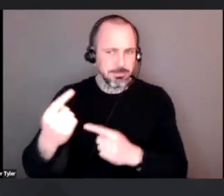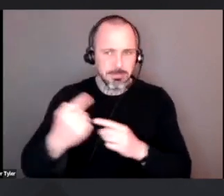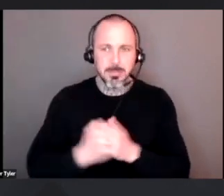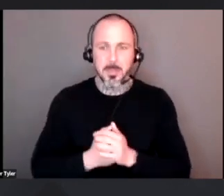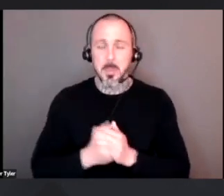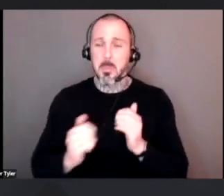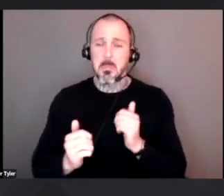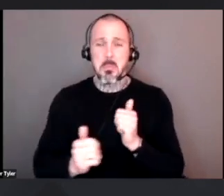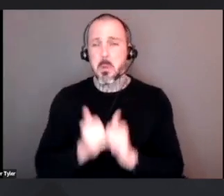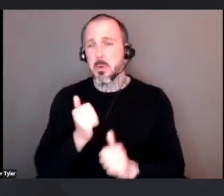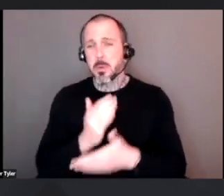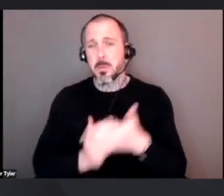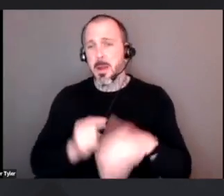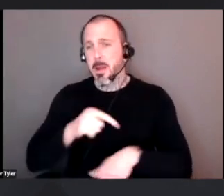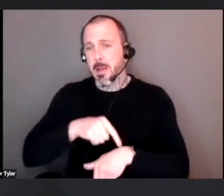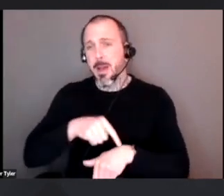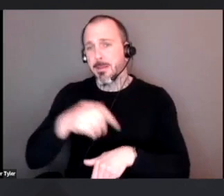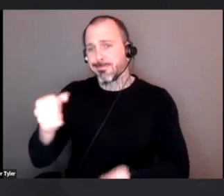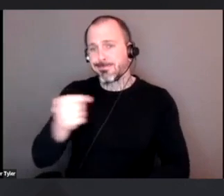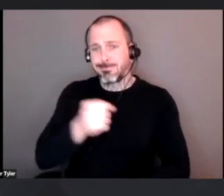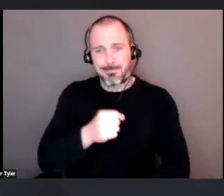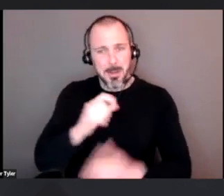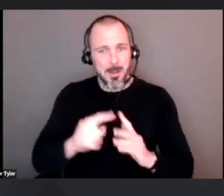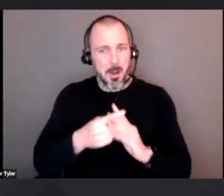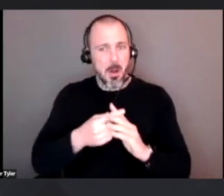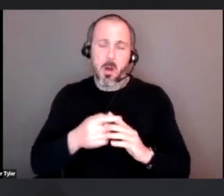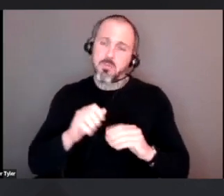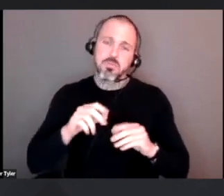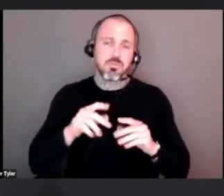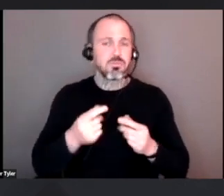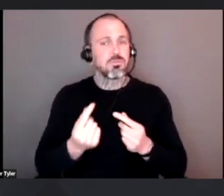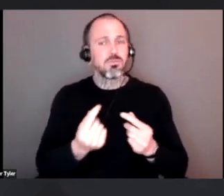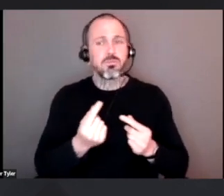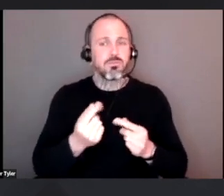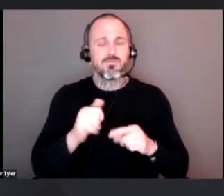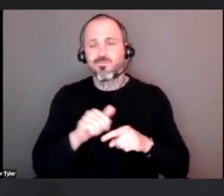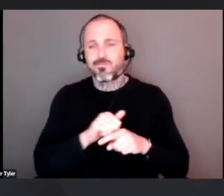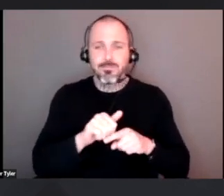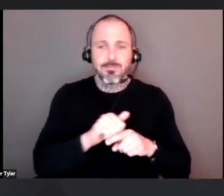somewhere in Winnipeg in the grocery industry with either a Sobeys or Safeway, I would maybe reach out individually to, you know,